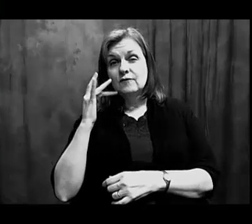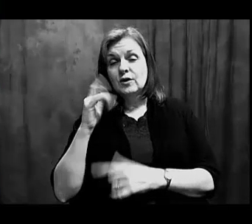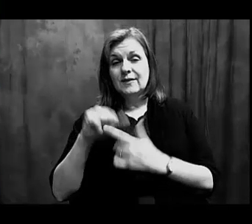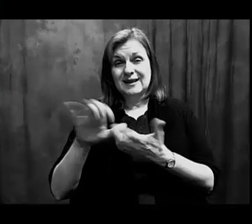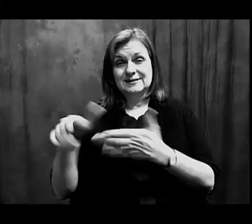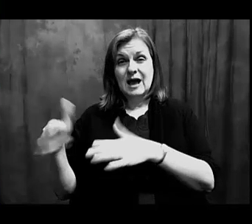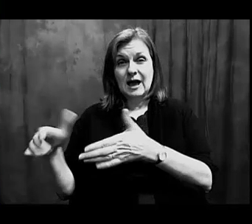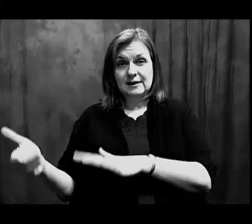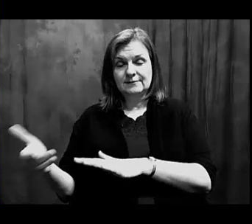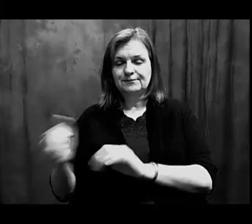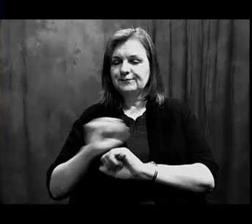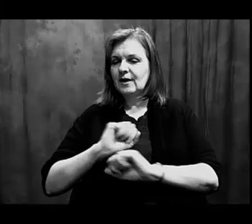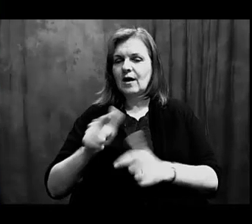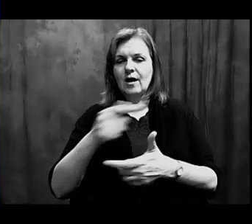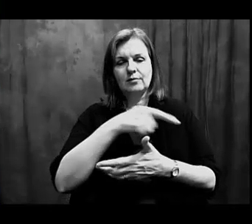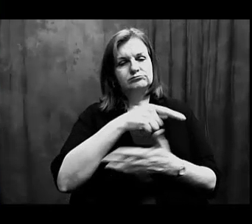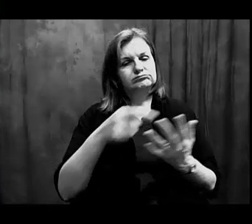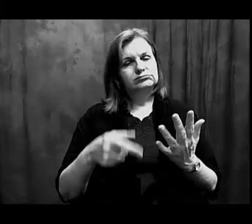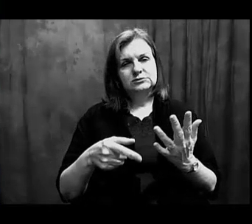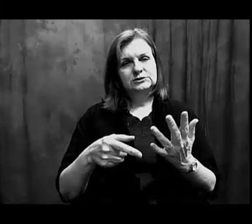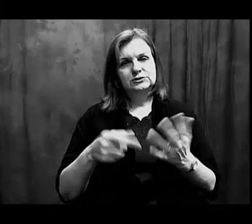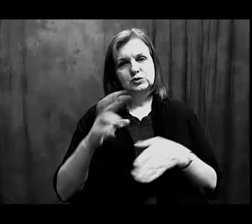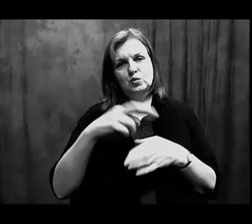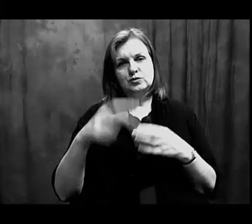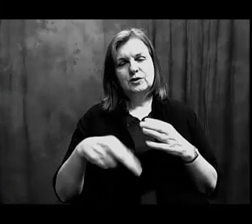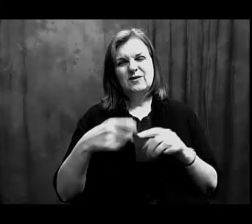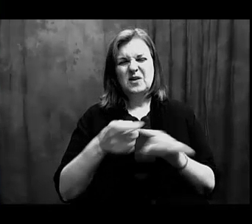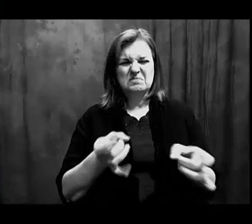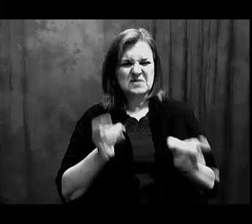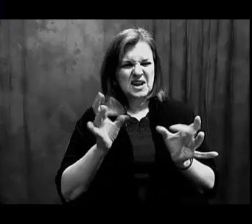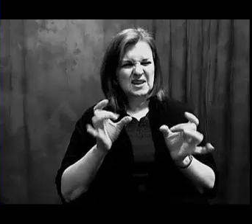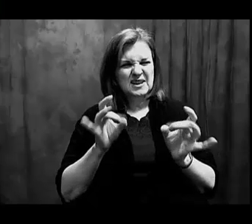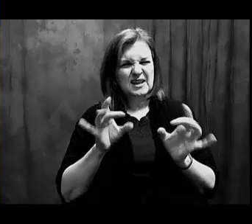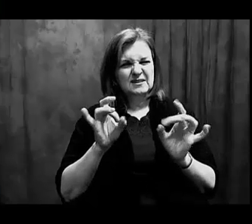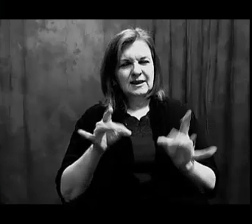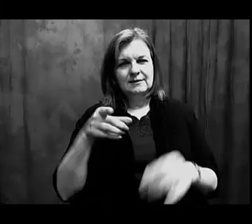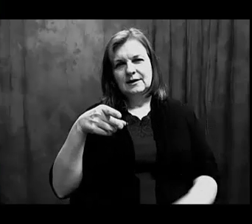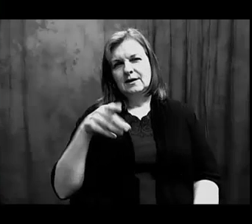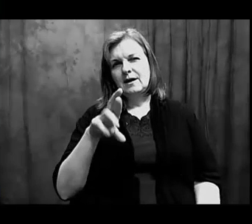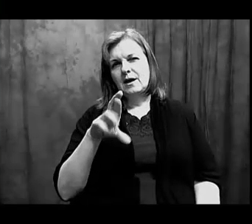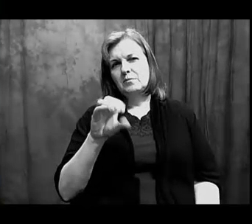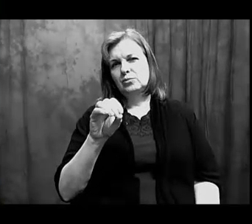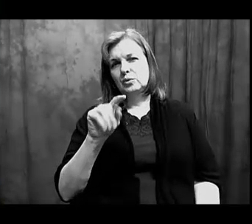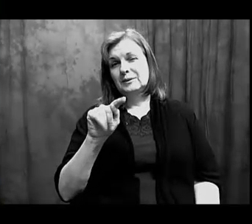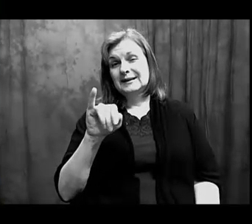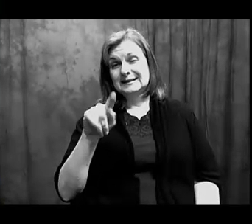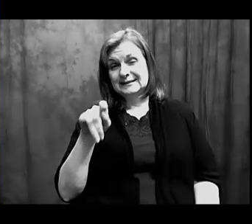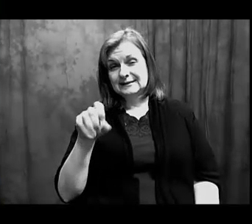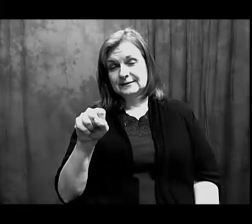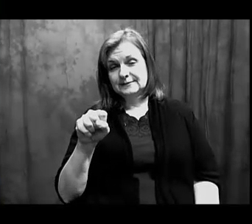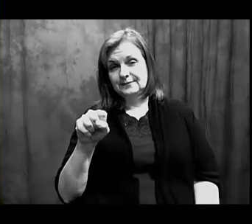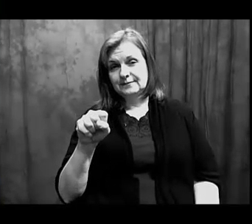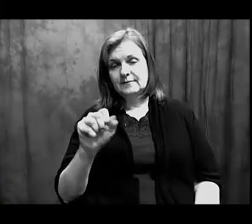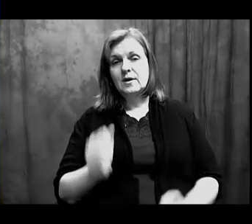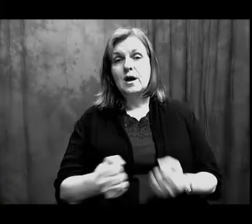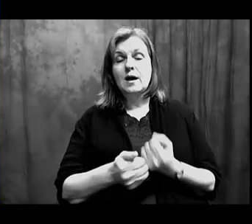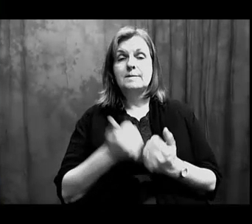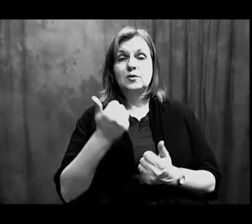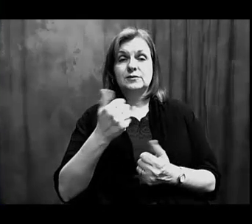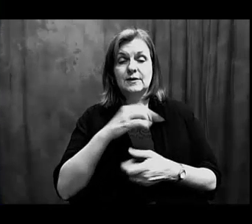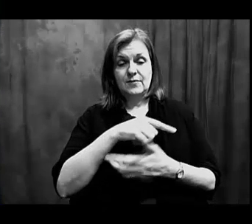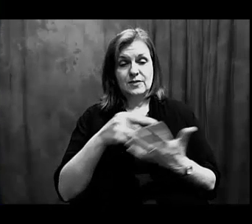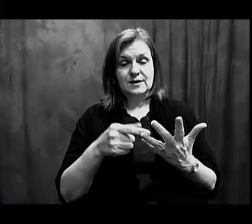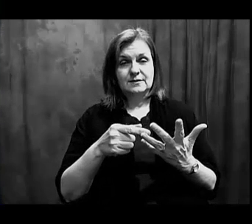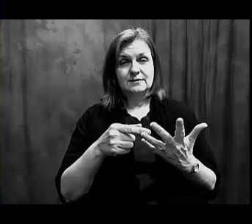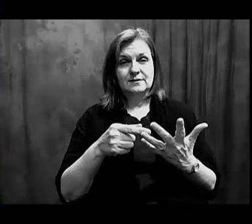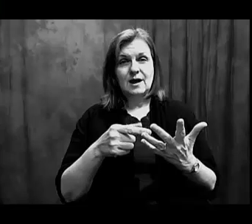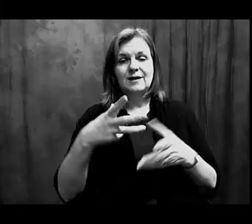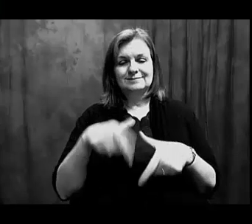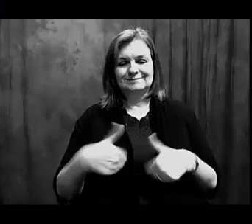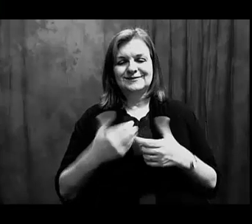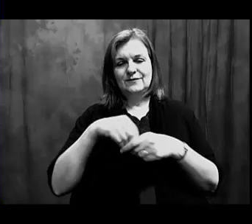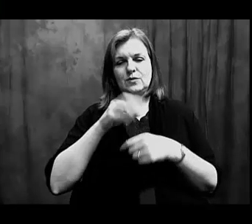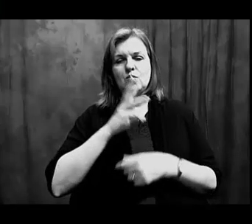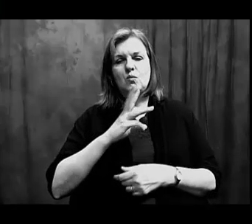all of these are resulting from nasty nasty protists -- now almost all of these are also waterborne protists